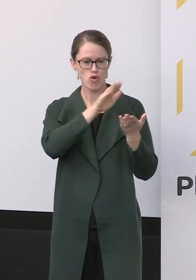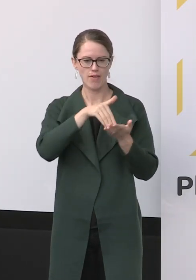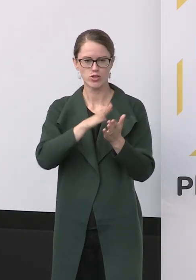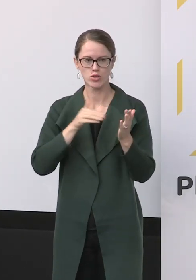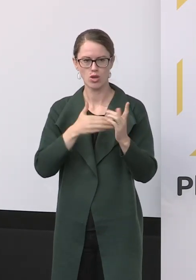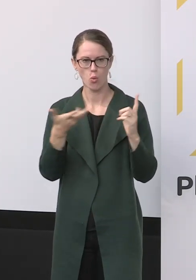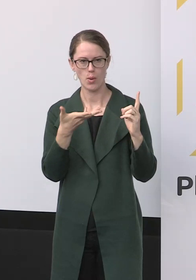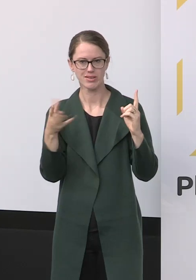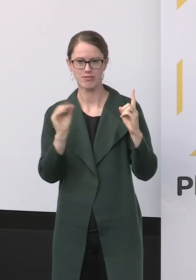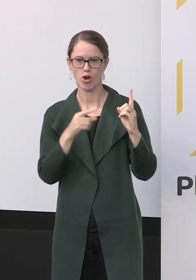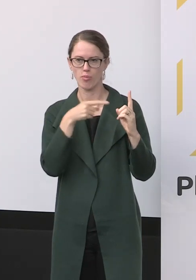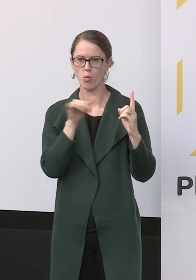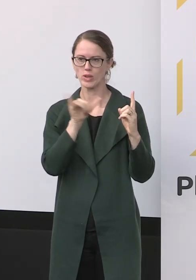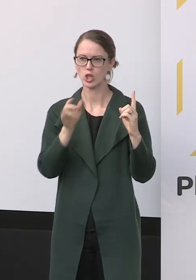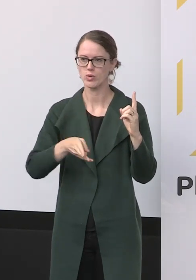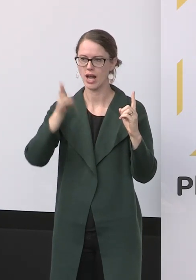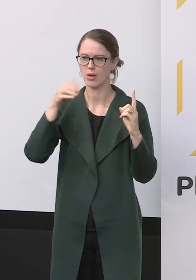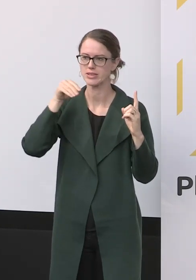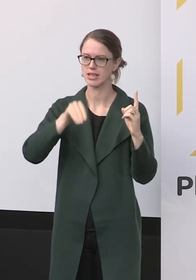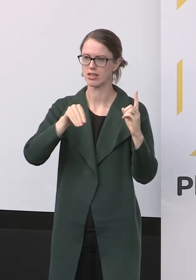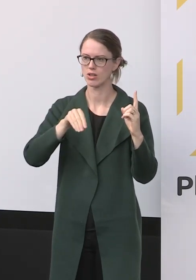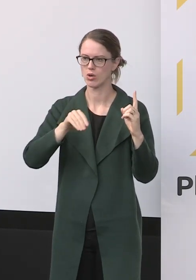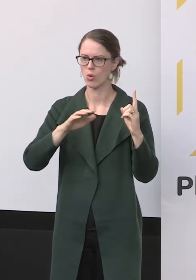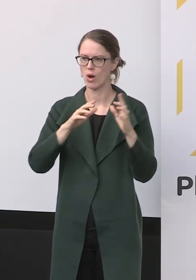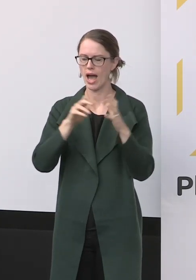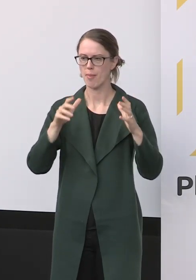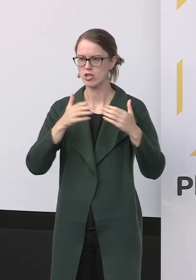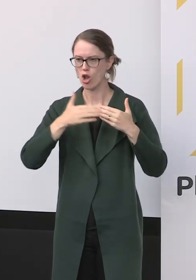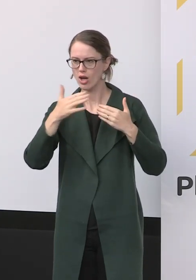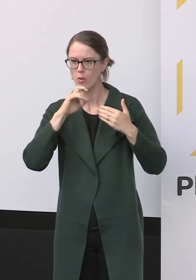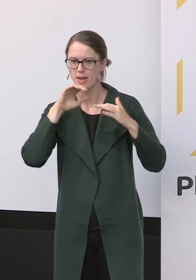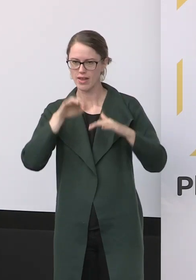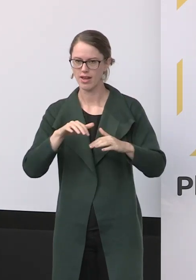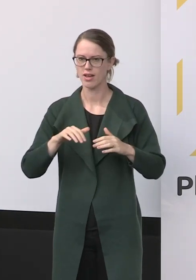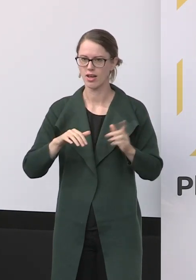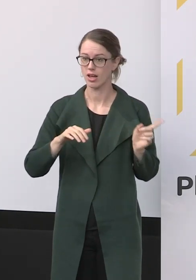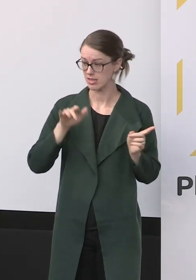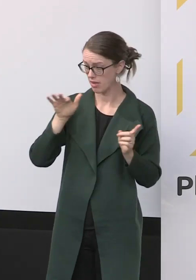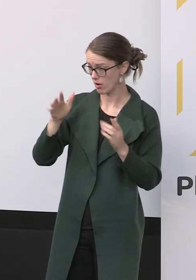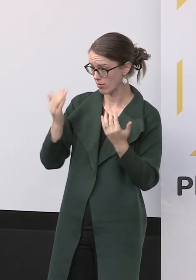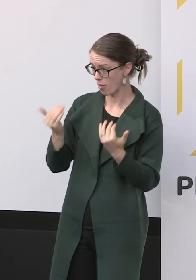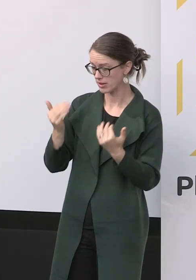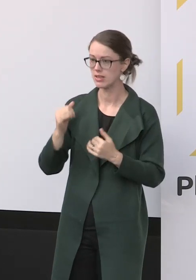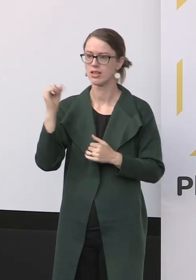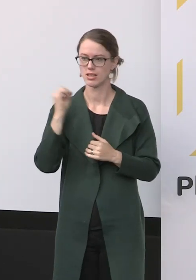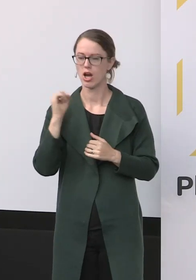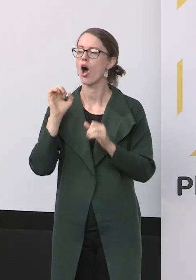They were saying that they didn't know when he'd arrived in New Zealand, where he'd come from, what hotel he was